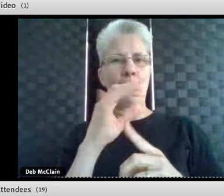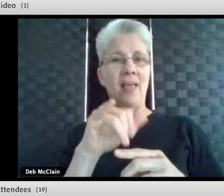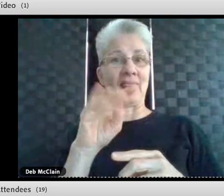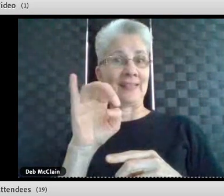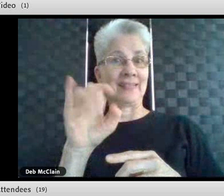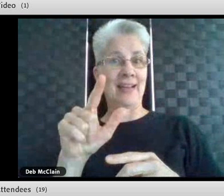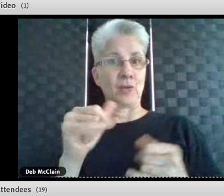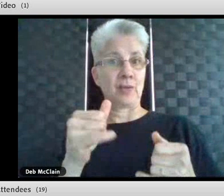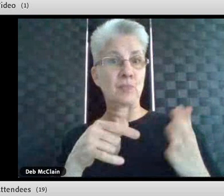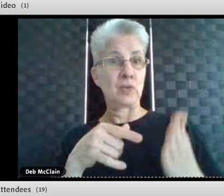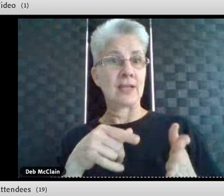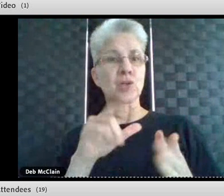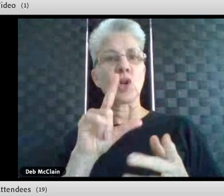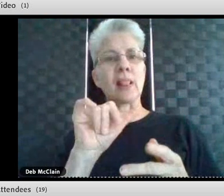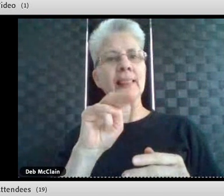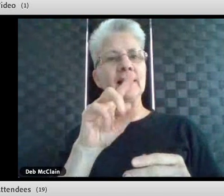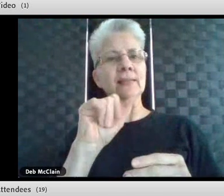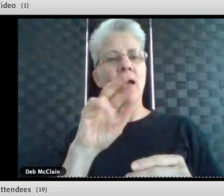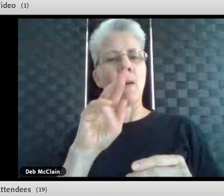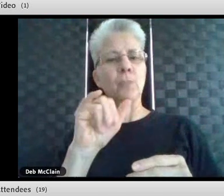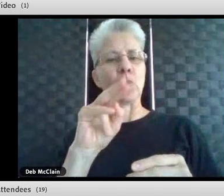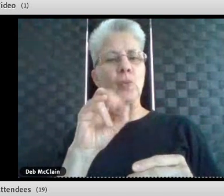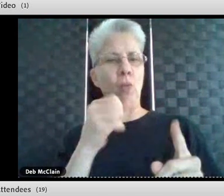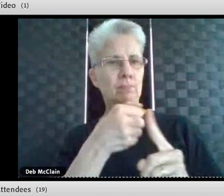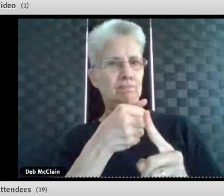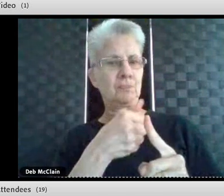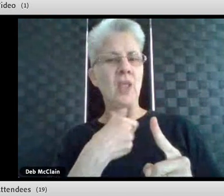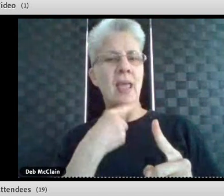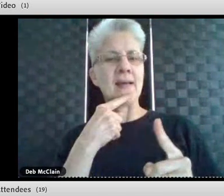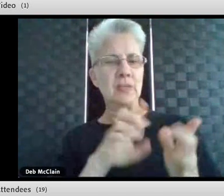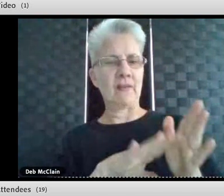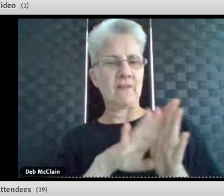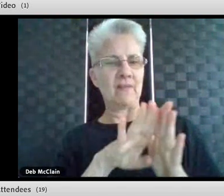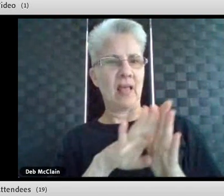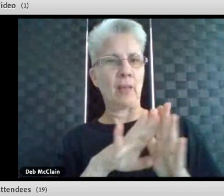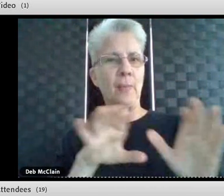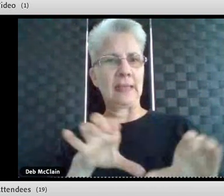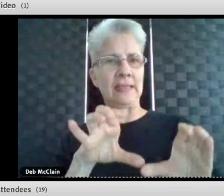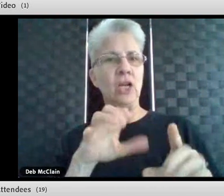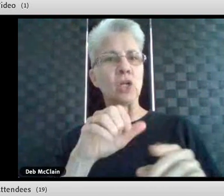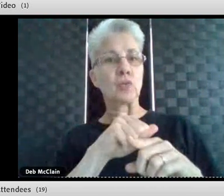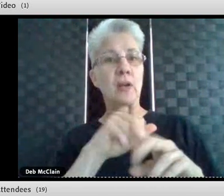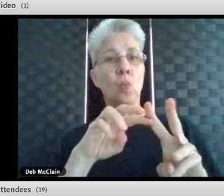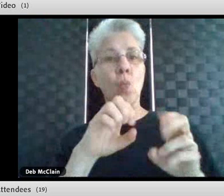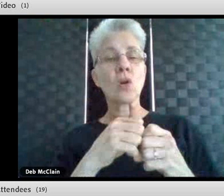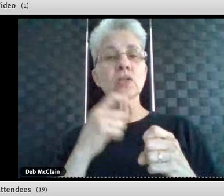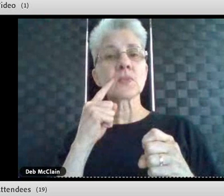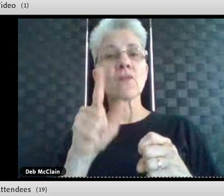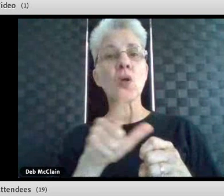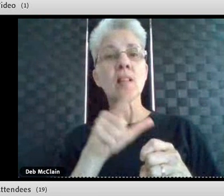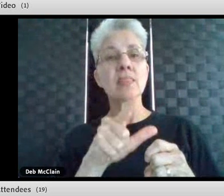and today's presenter, Linda Bruno. Linda Bruno has been developing and conducting training workshops for libraries